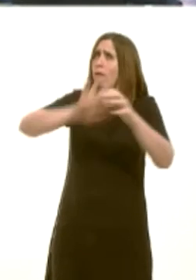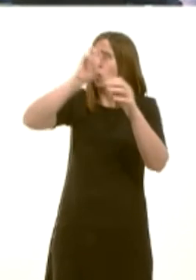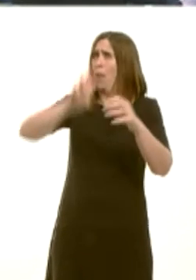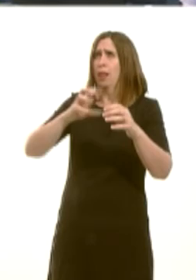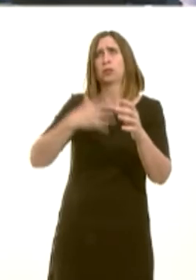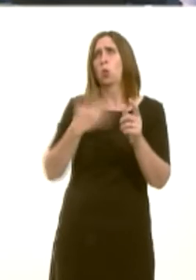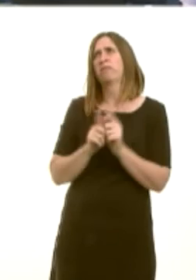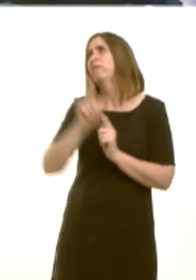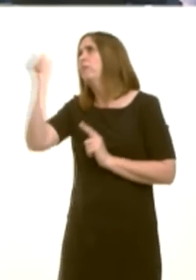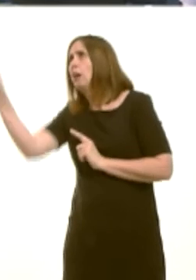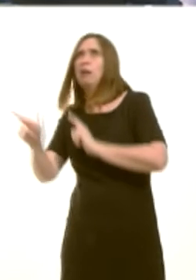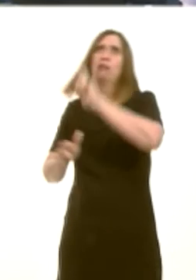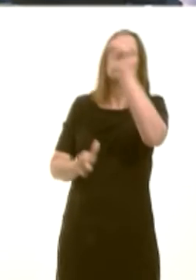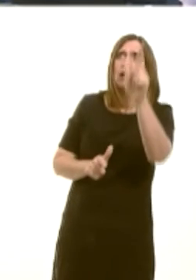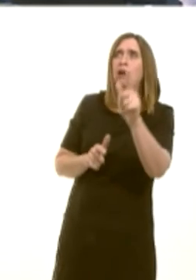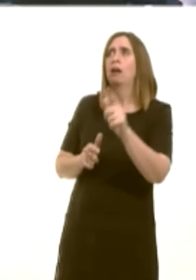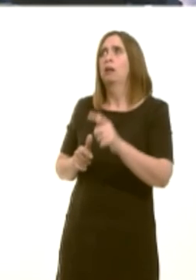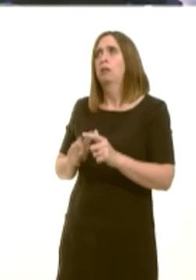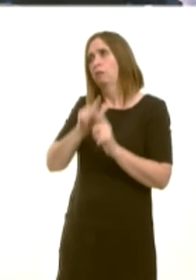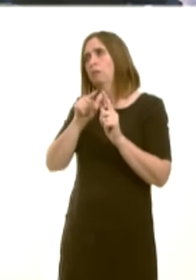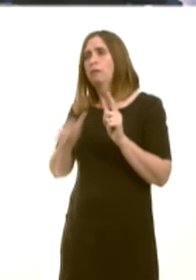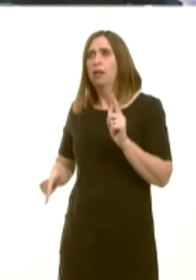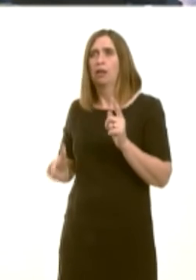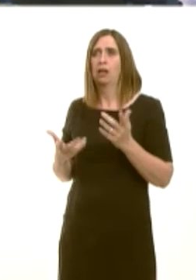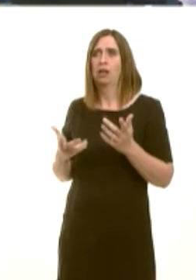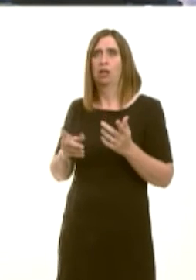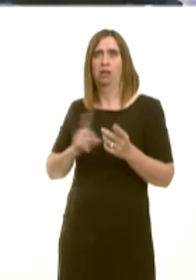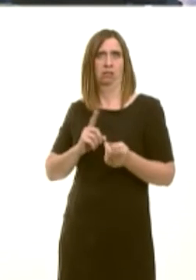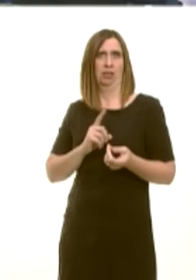to travel outside the area, where obviously the financial barriers are considerable?